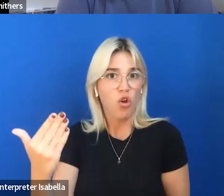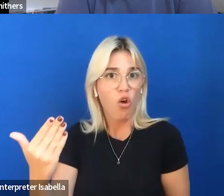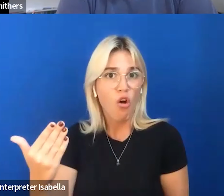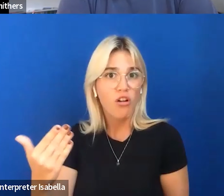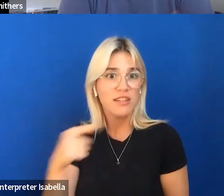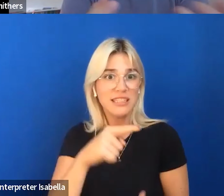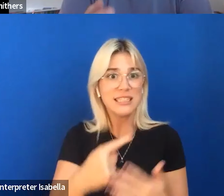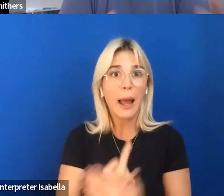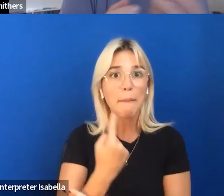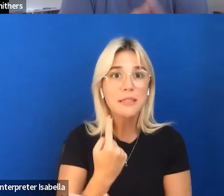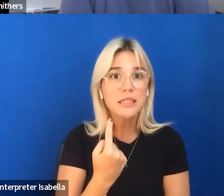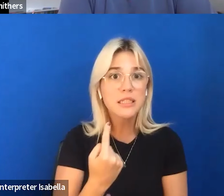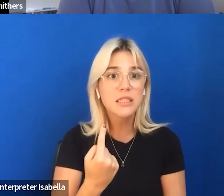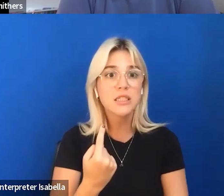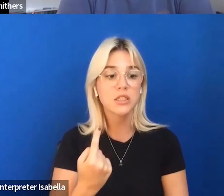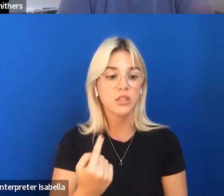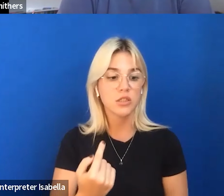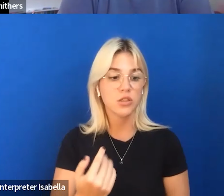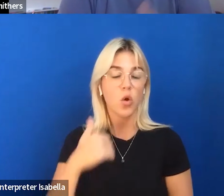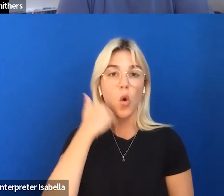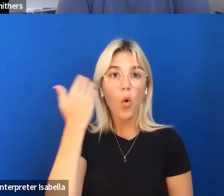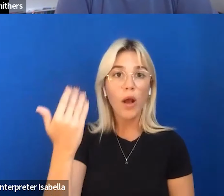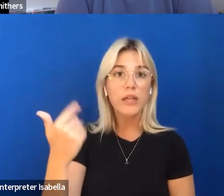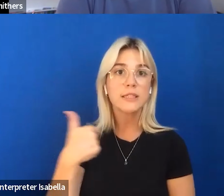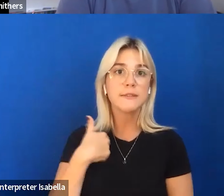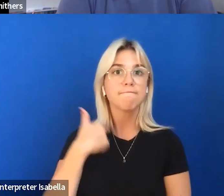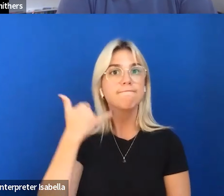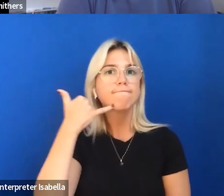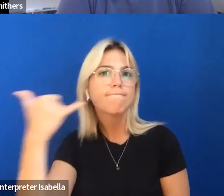So, we're always on the phone calls or any kind of emails inquiries,